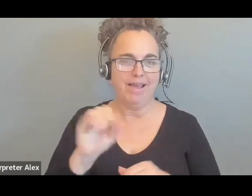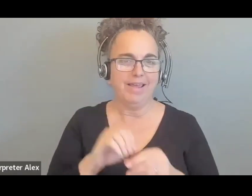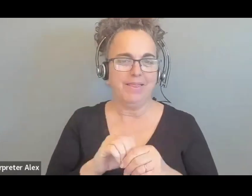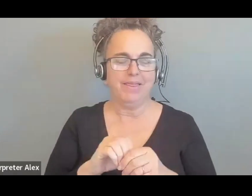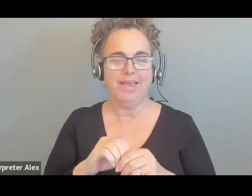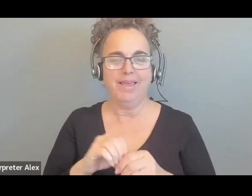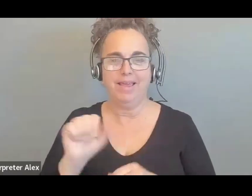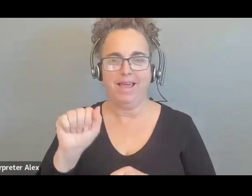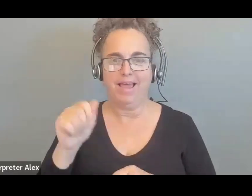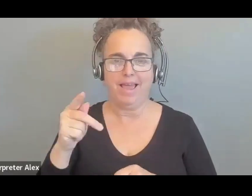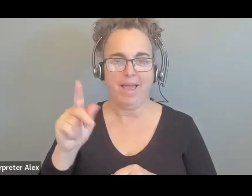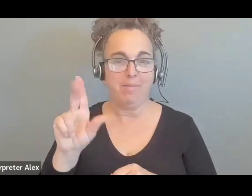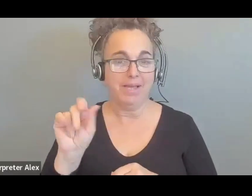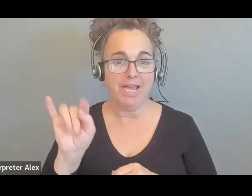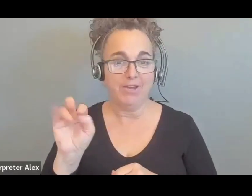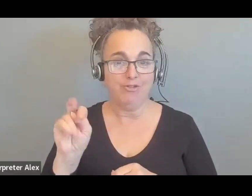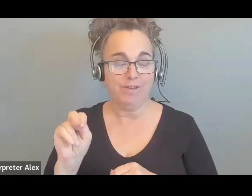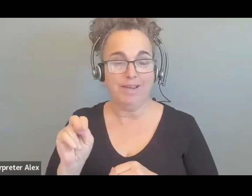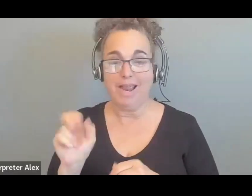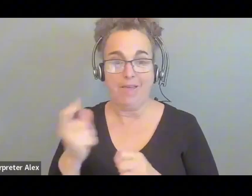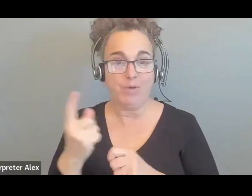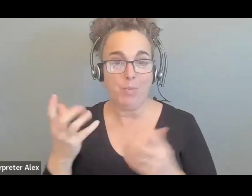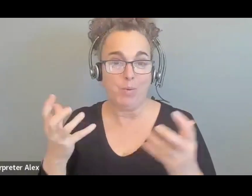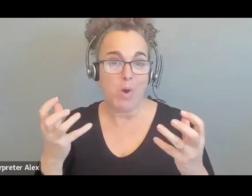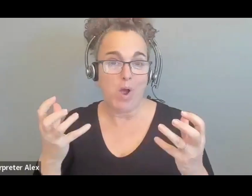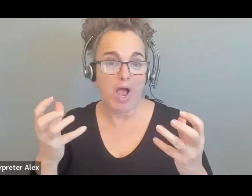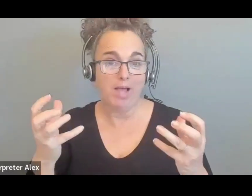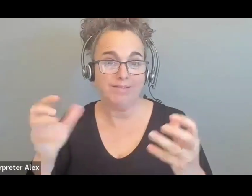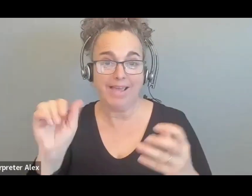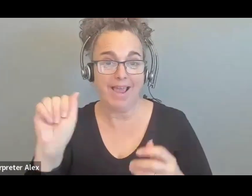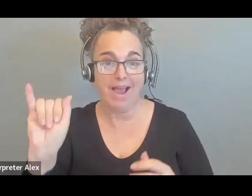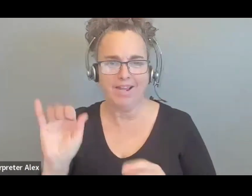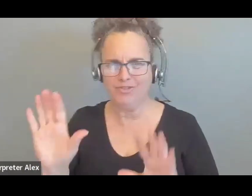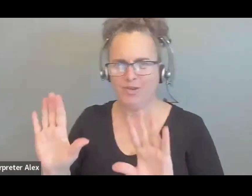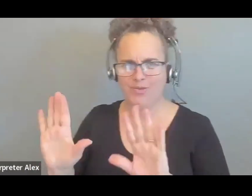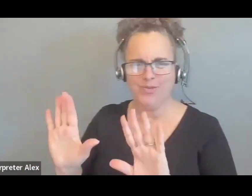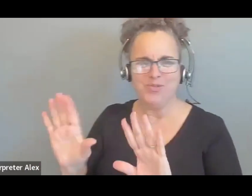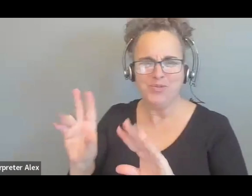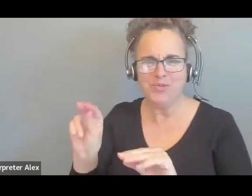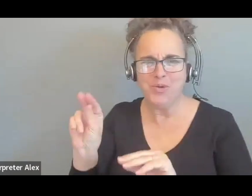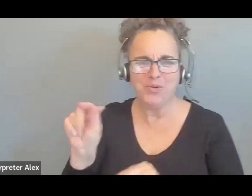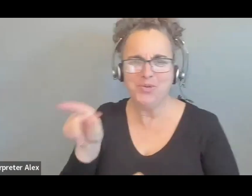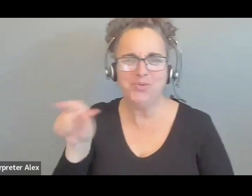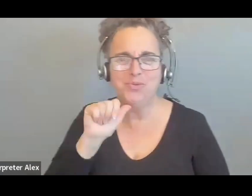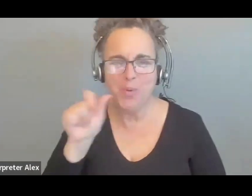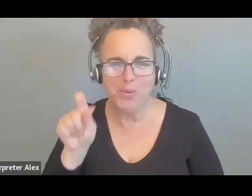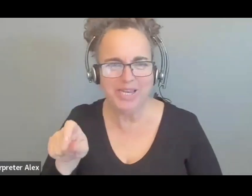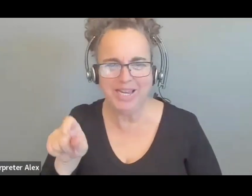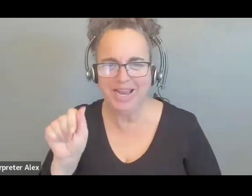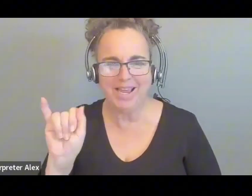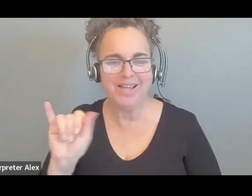And I was like, no, no you don't. It's all good. It's actually totally fine if you don't have AI.